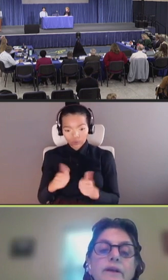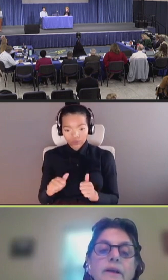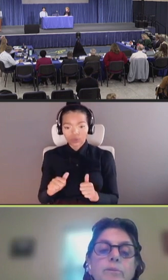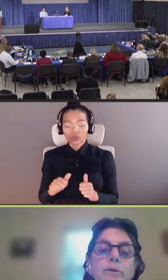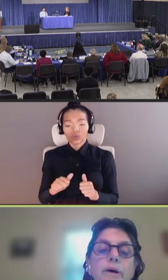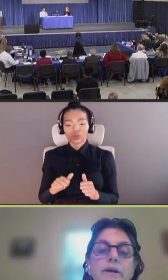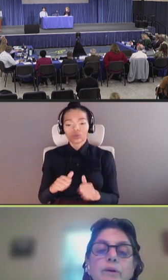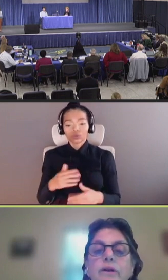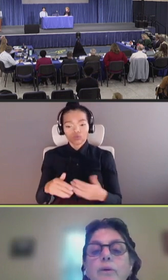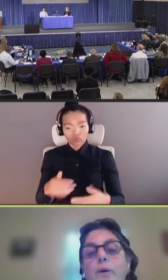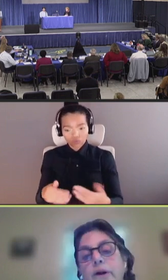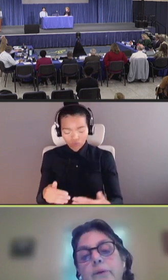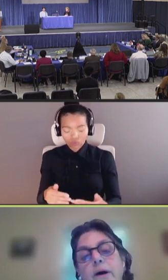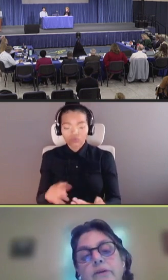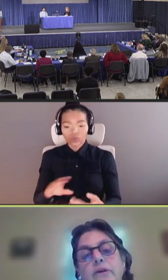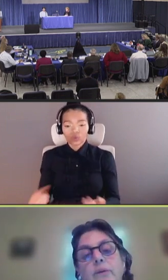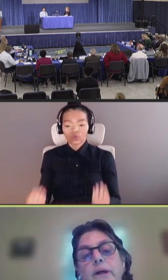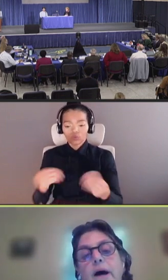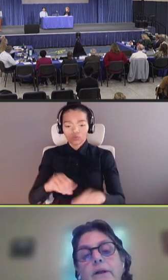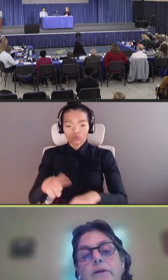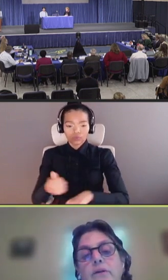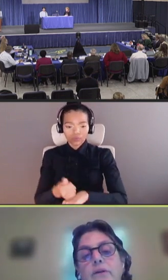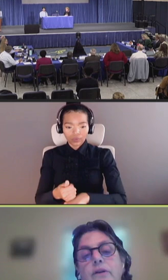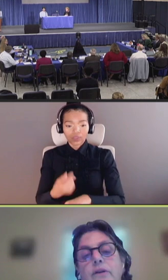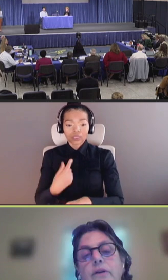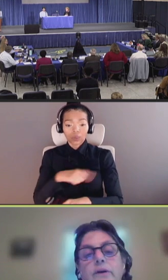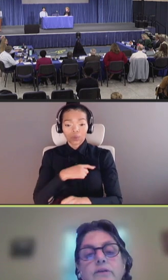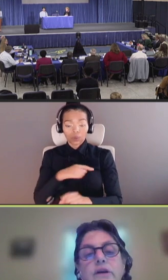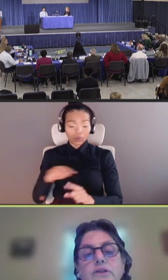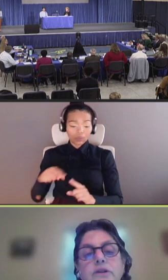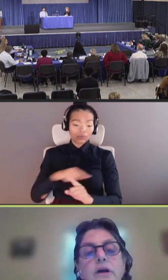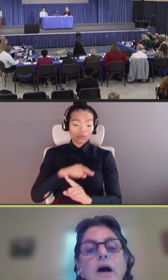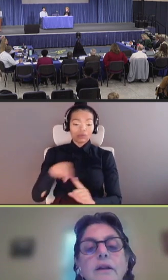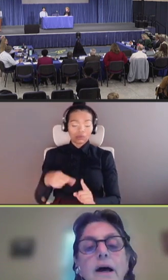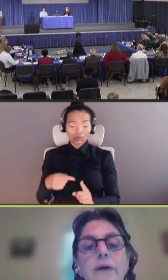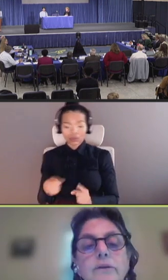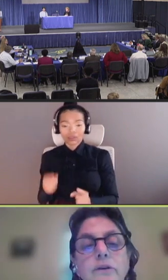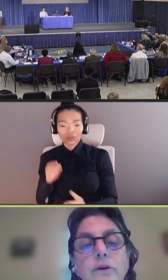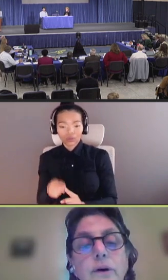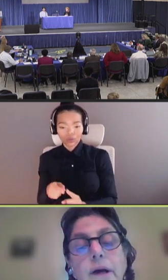implemented. We did a work around until we got it so that the organization allowed us to do it.